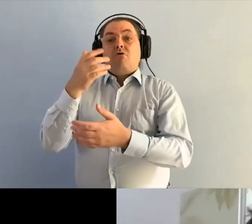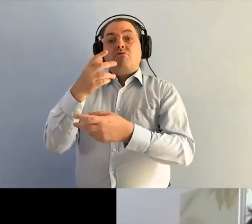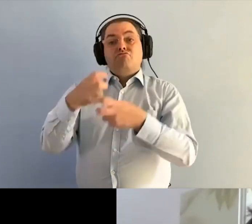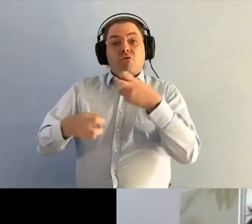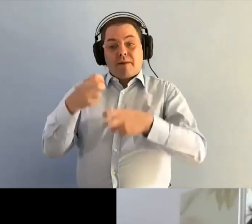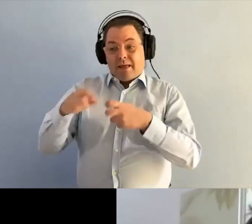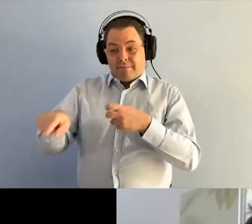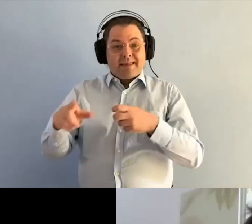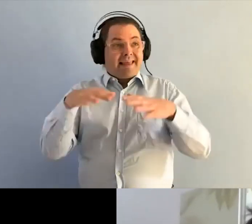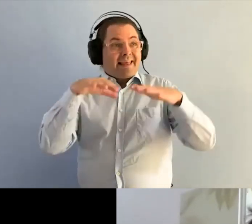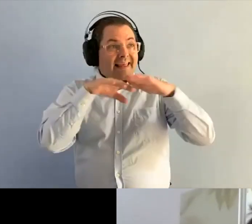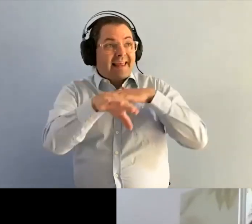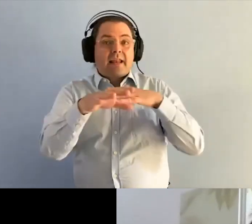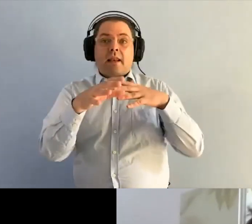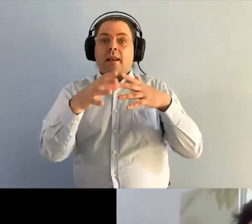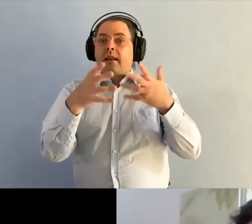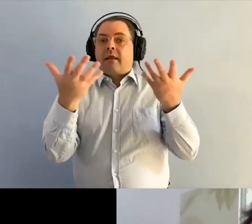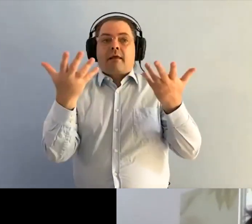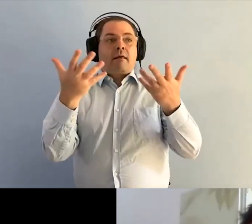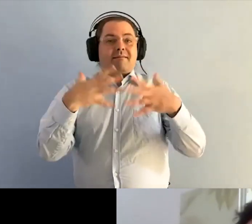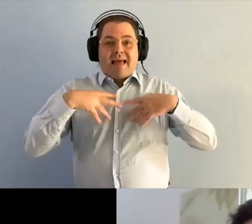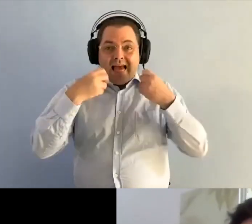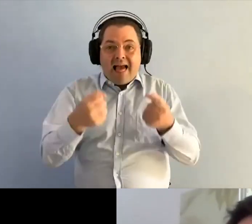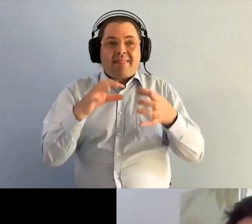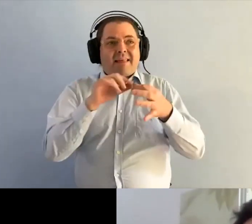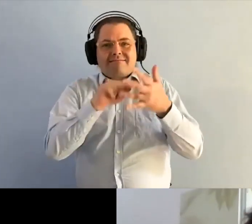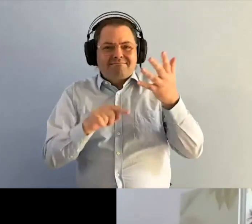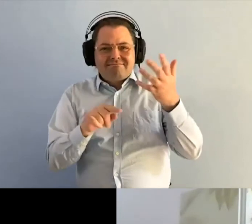refugees with disabilities face additional barriers to access